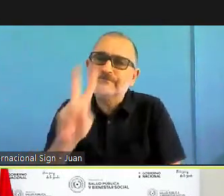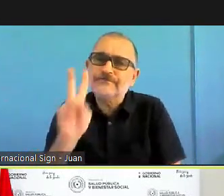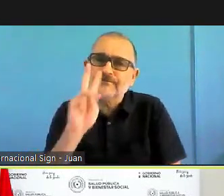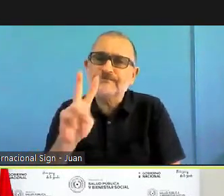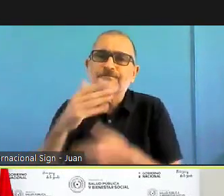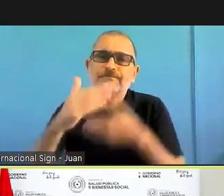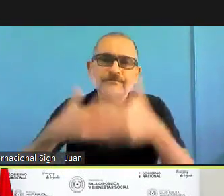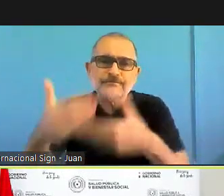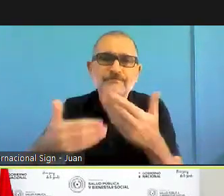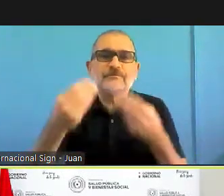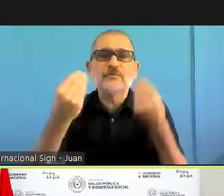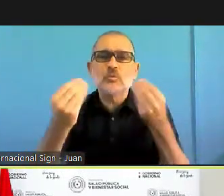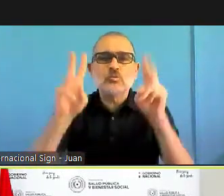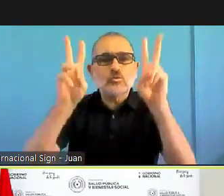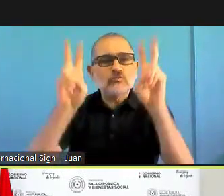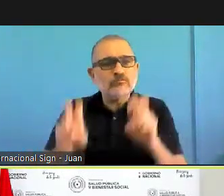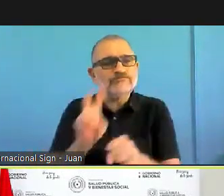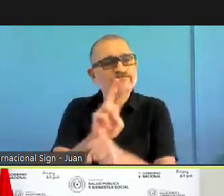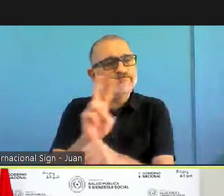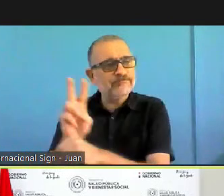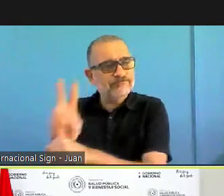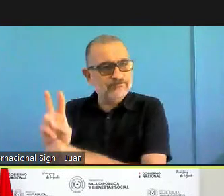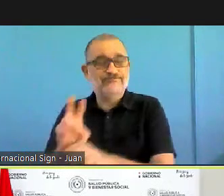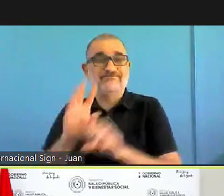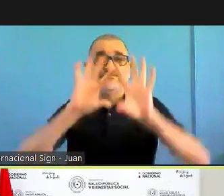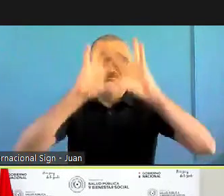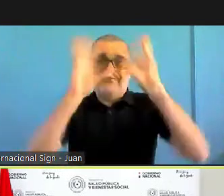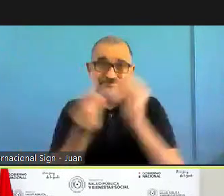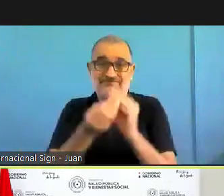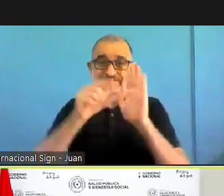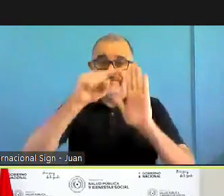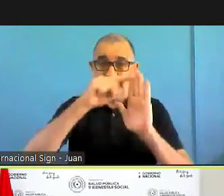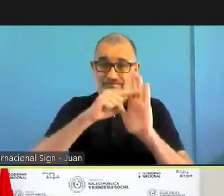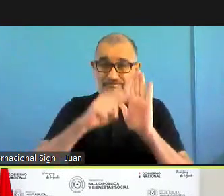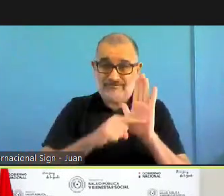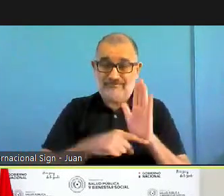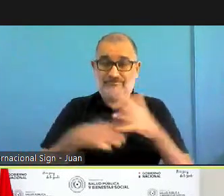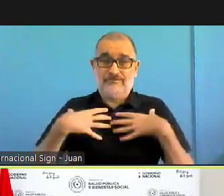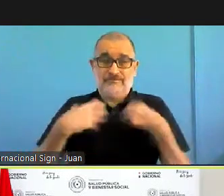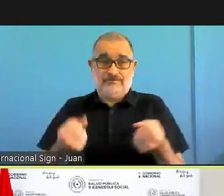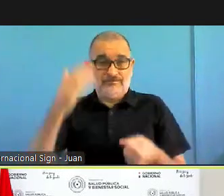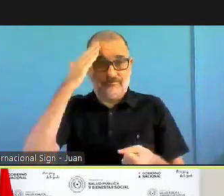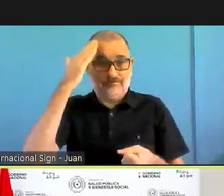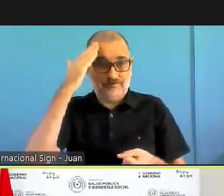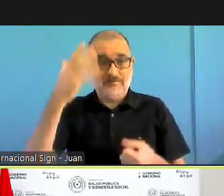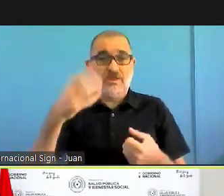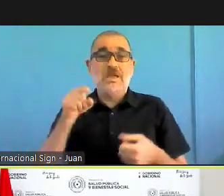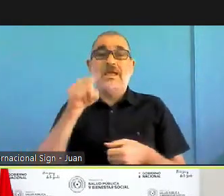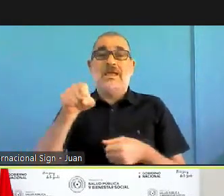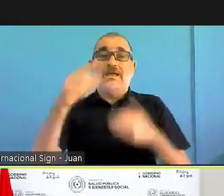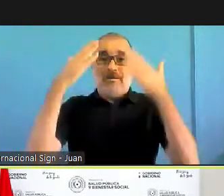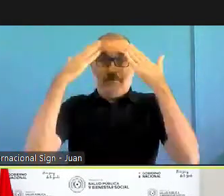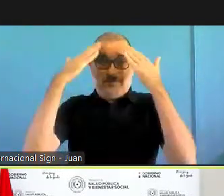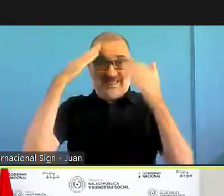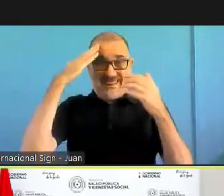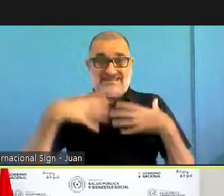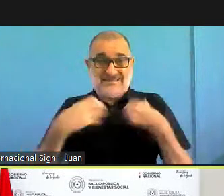been set aside to a certain extent, within public health. And it is a major challenge in the pandemic.